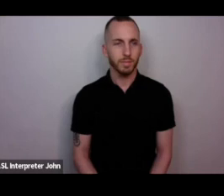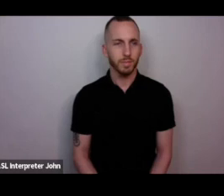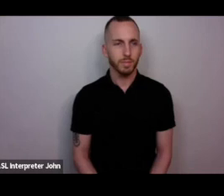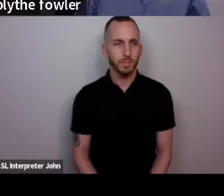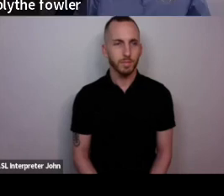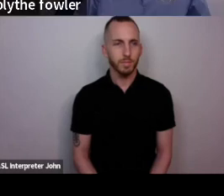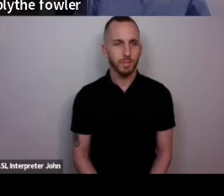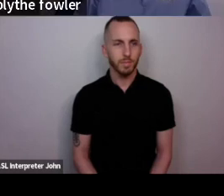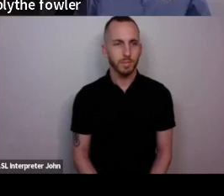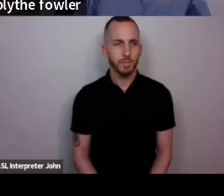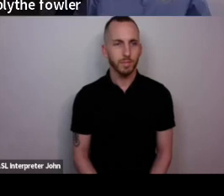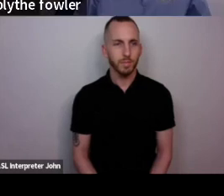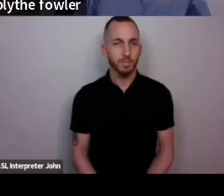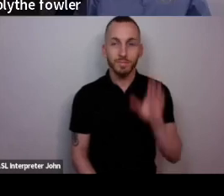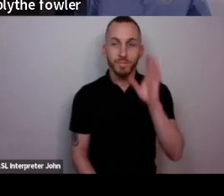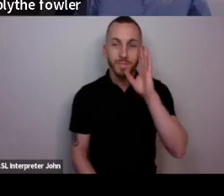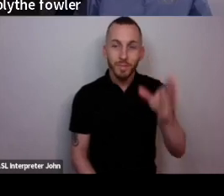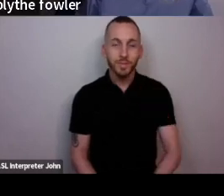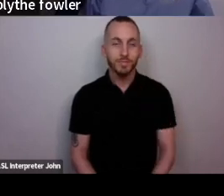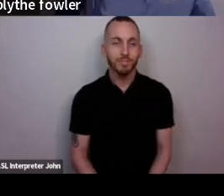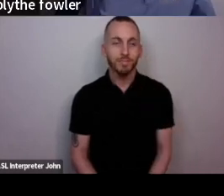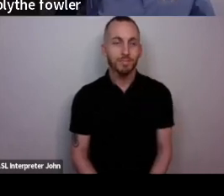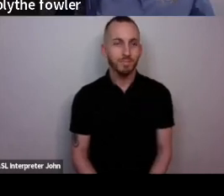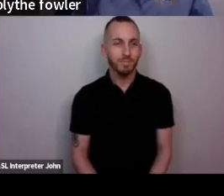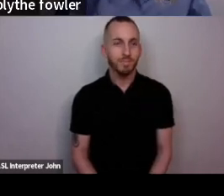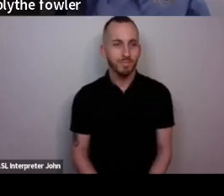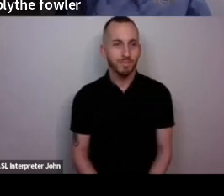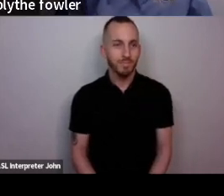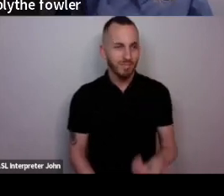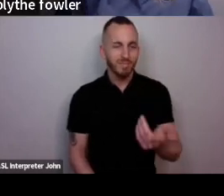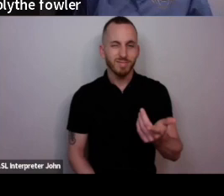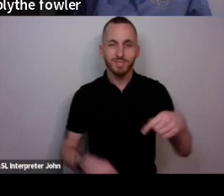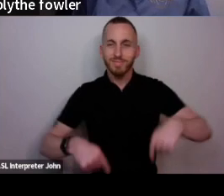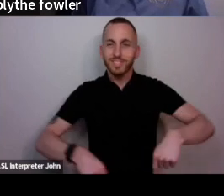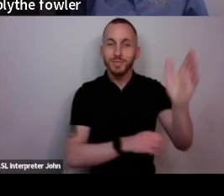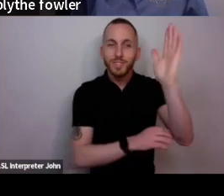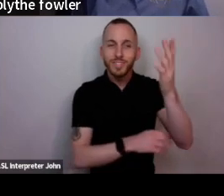Hello! This presentation is from the National VOAD Emotional and Spiritual Care Committee.